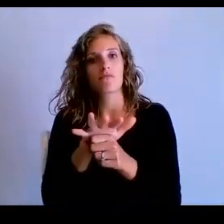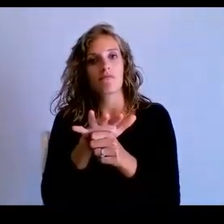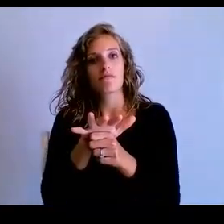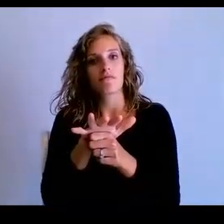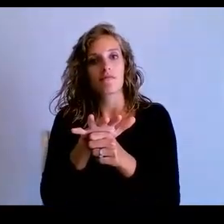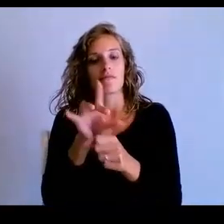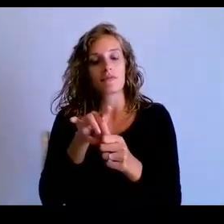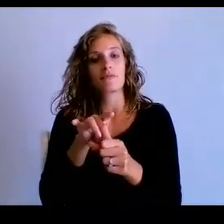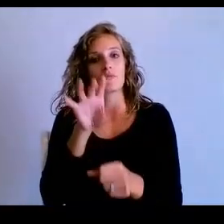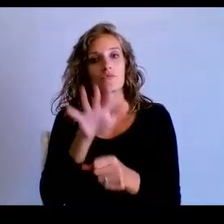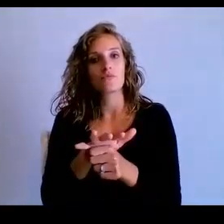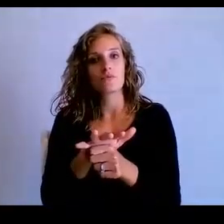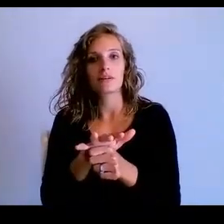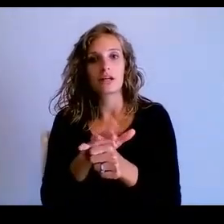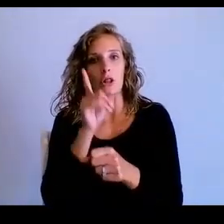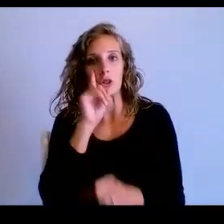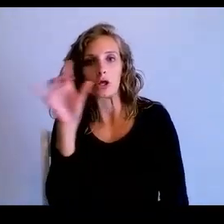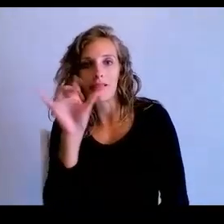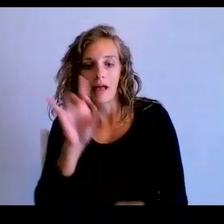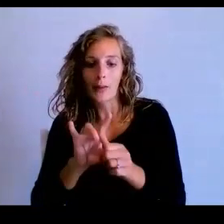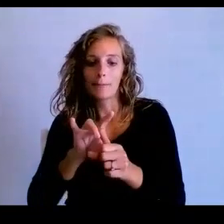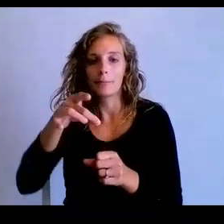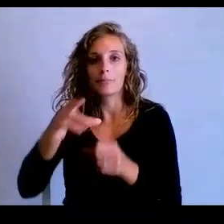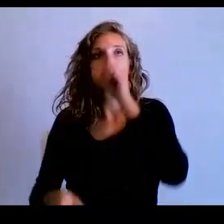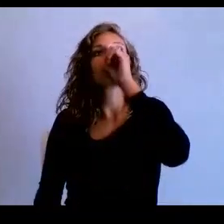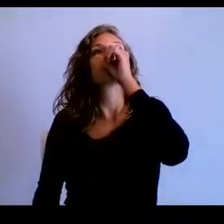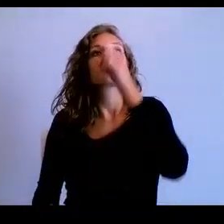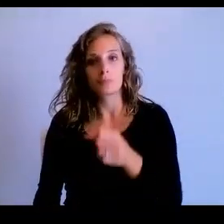the sign for soda it looks like you're opening a can of soda